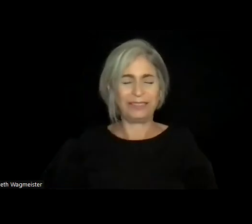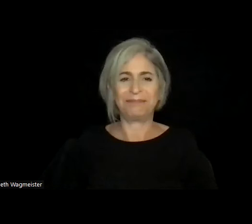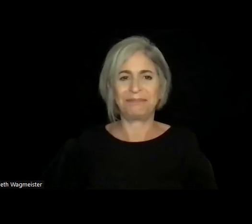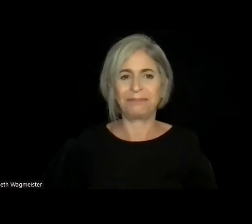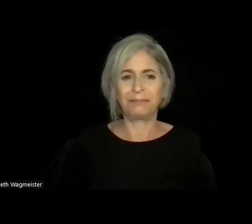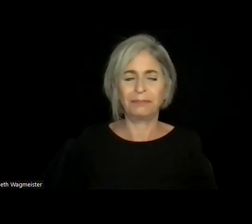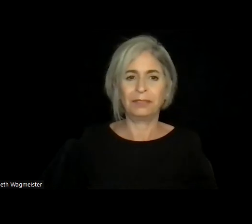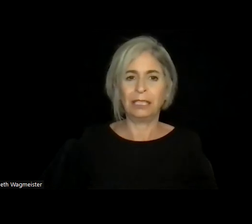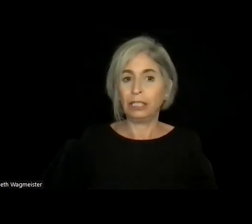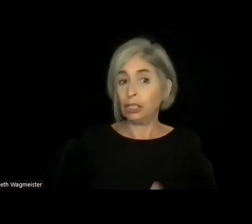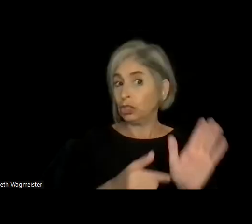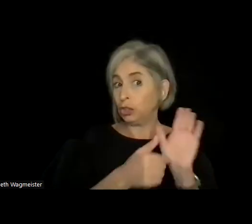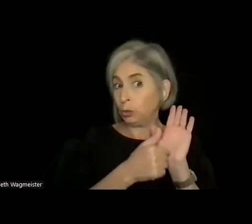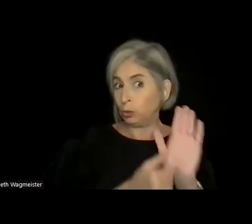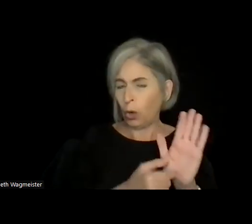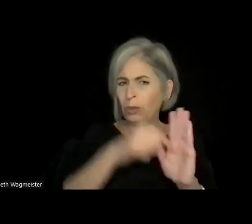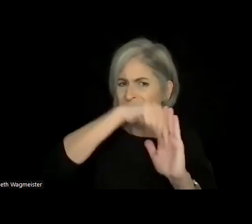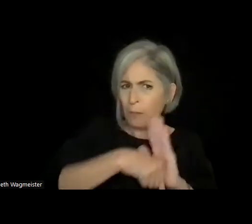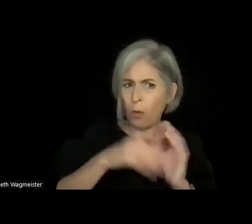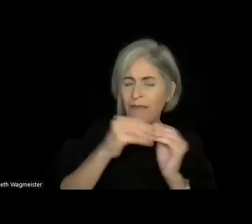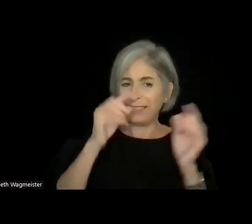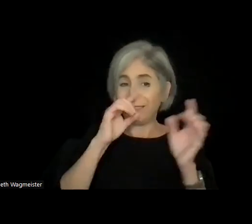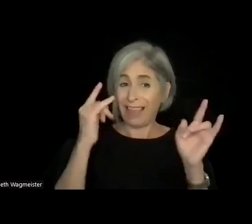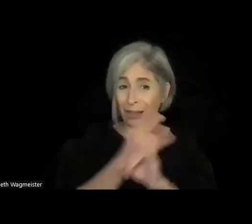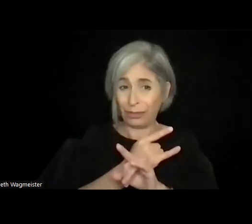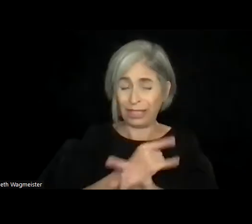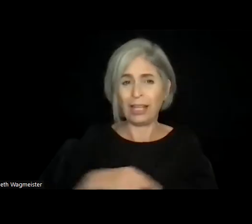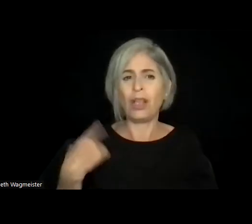, finding unplanned surprises that People with Disabilities reveal